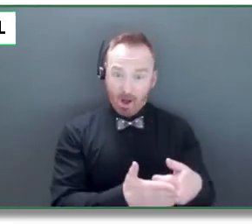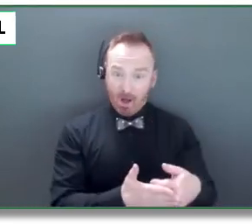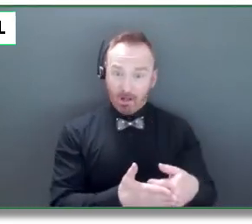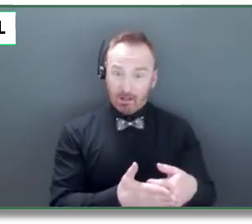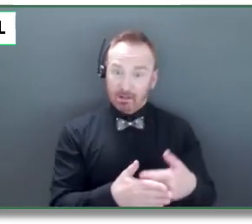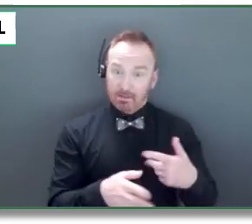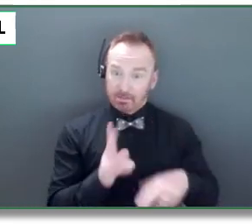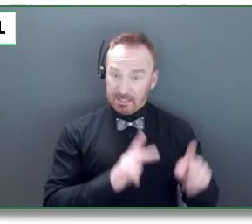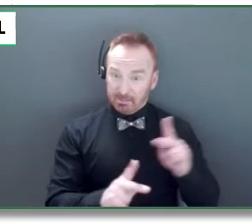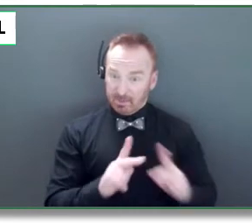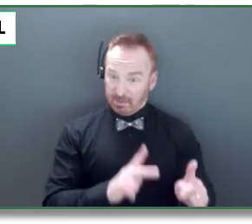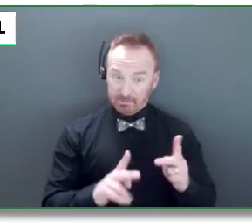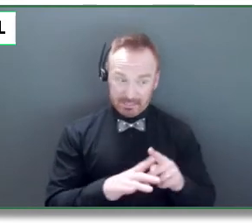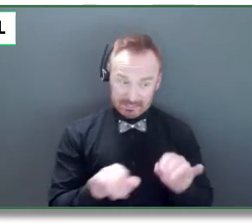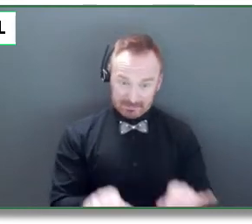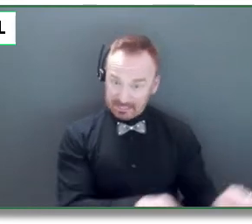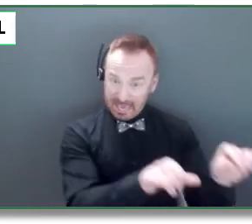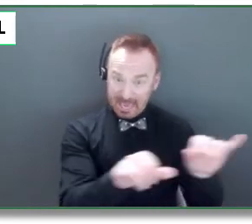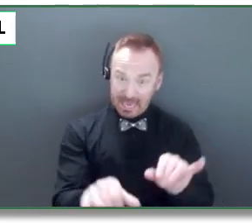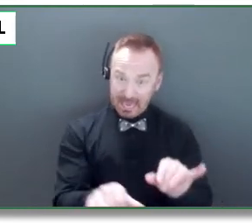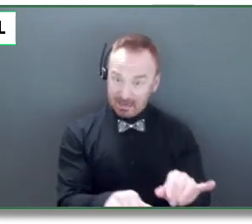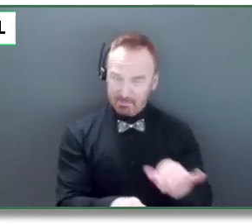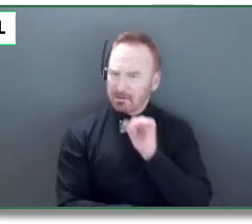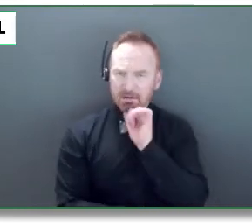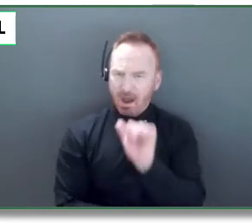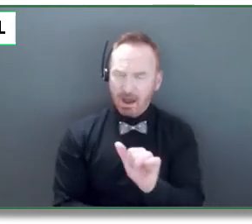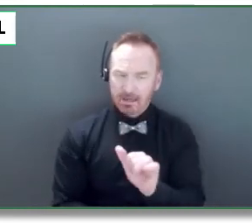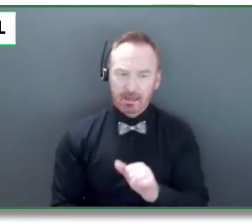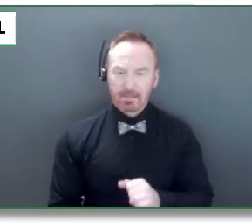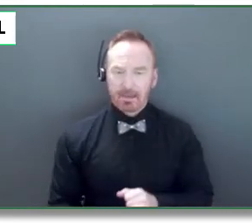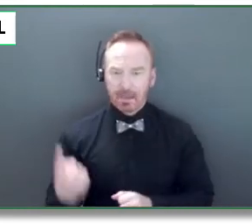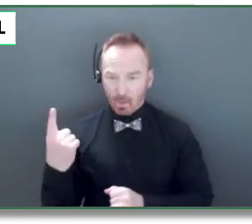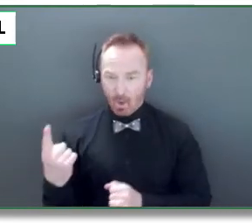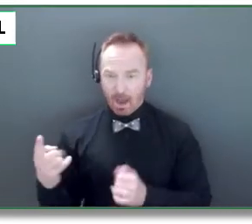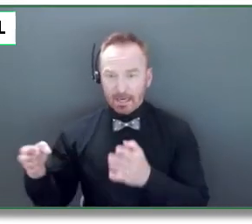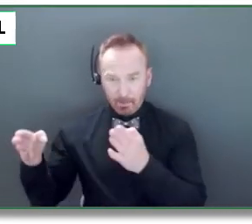hill another one might need somebody to push them up the hill. So it's really to